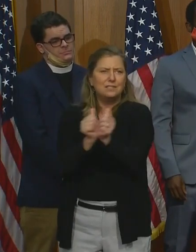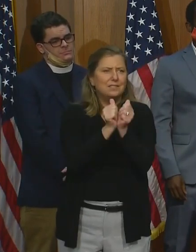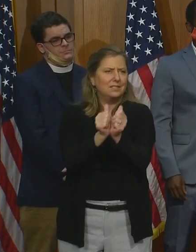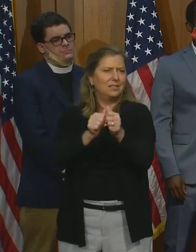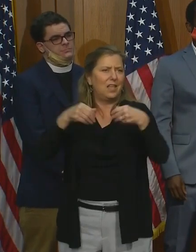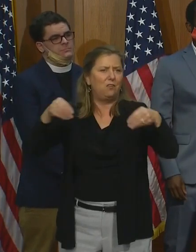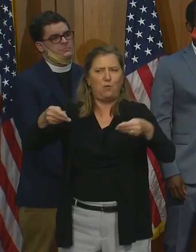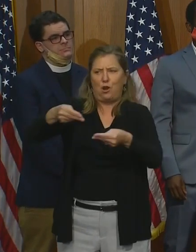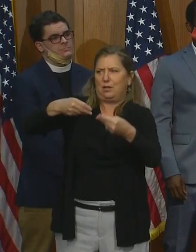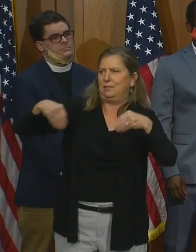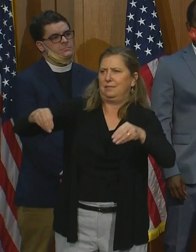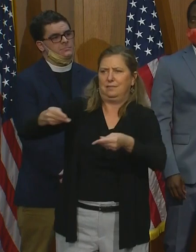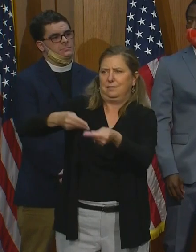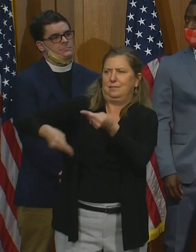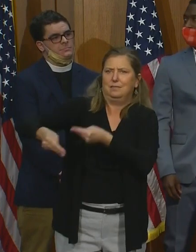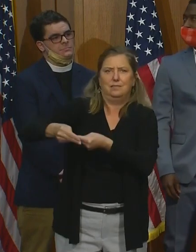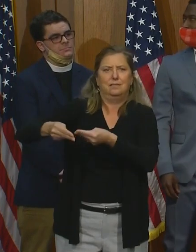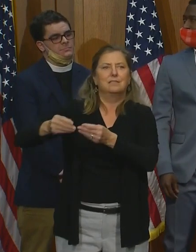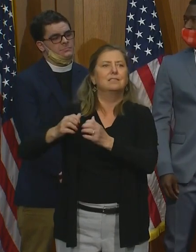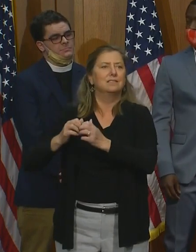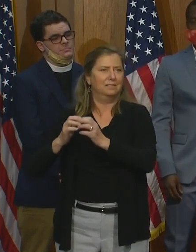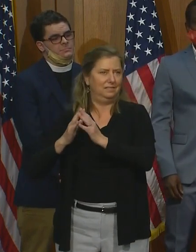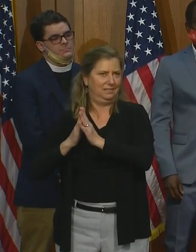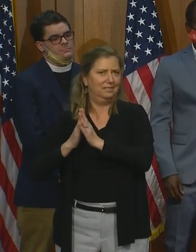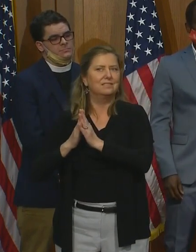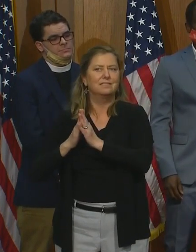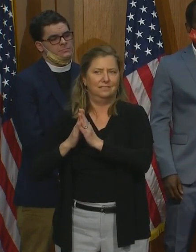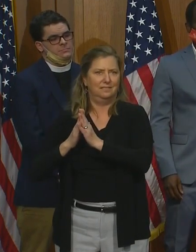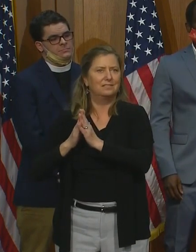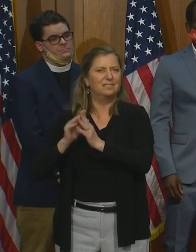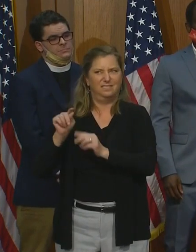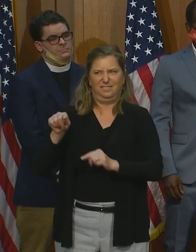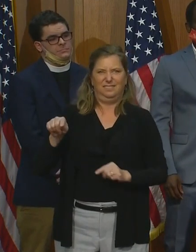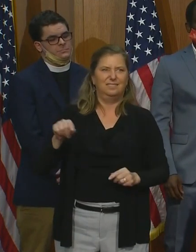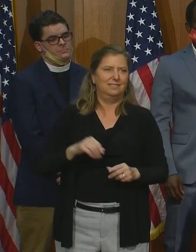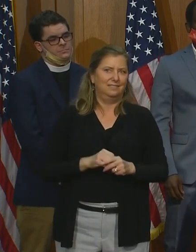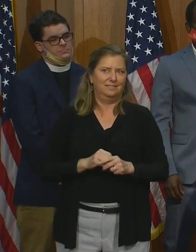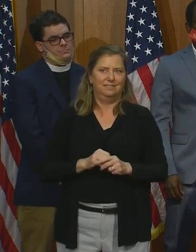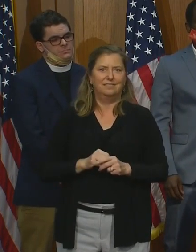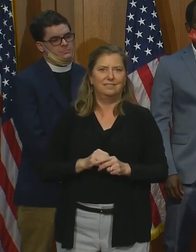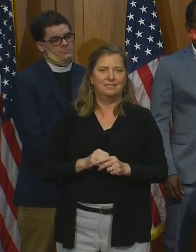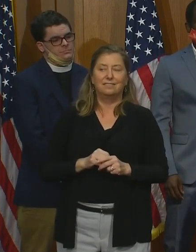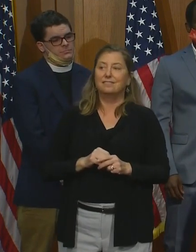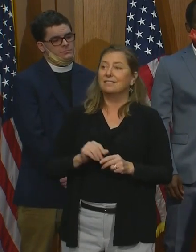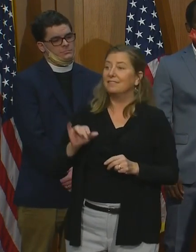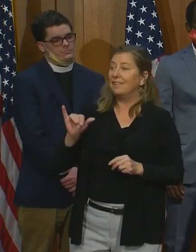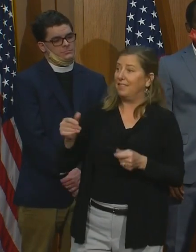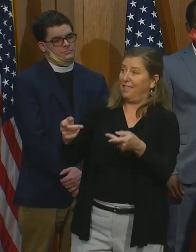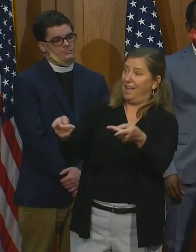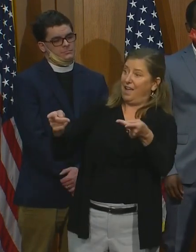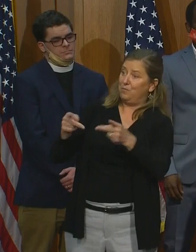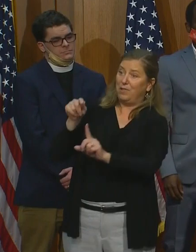COUNTRY'S LARGEST SLAVE TRADING